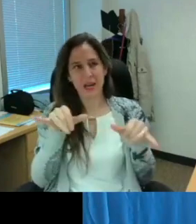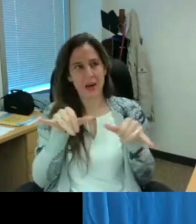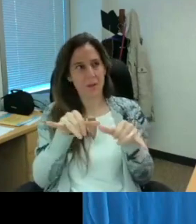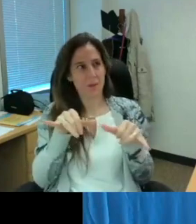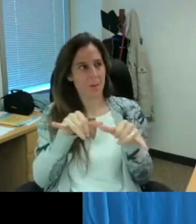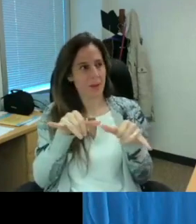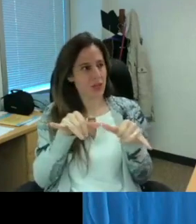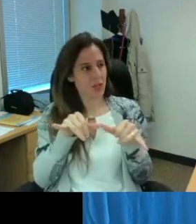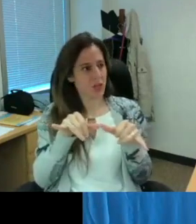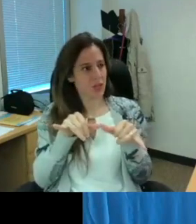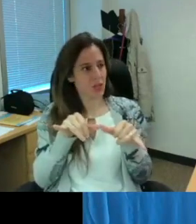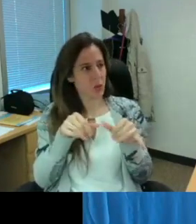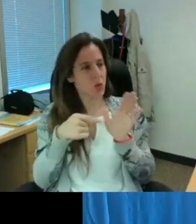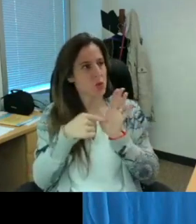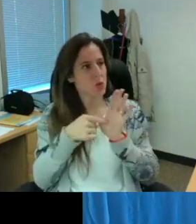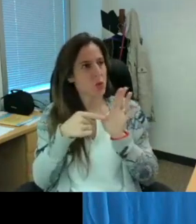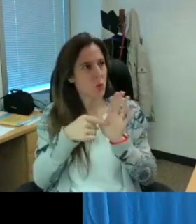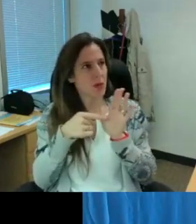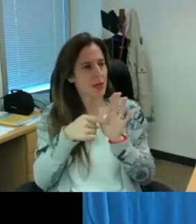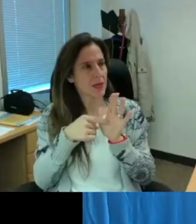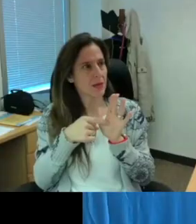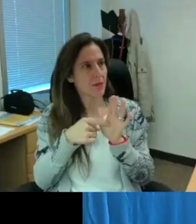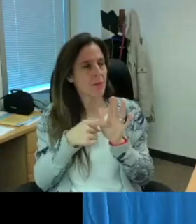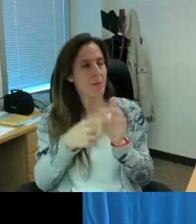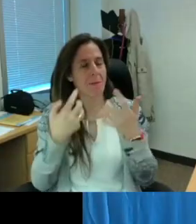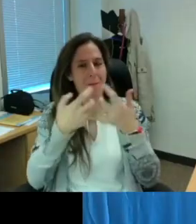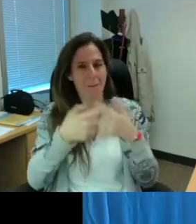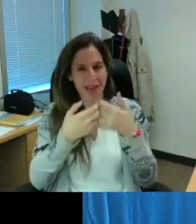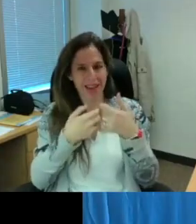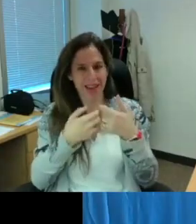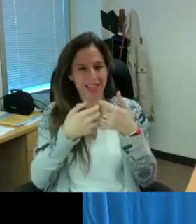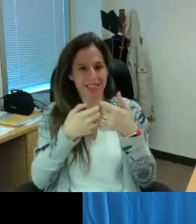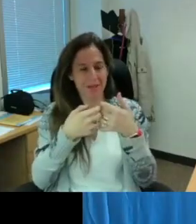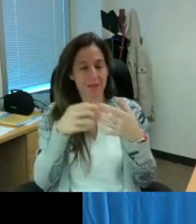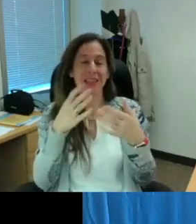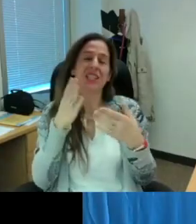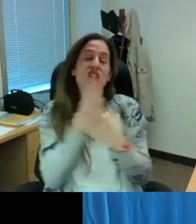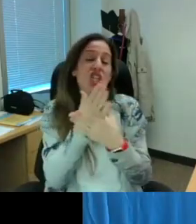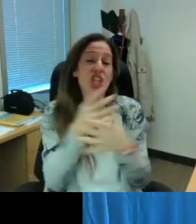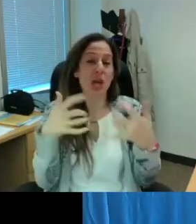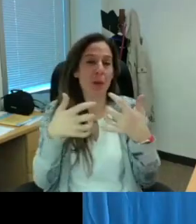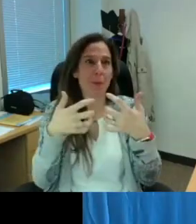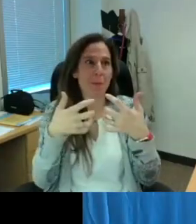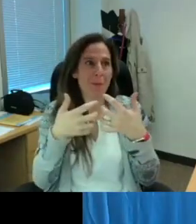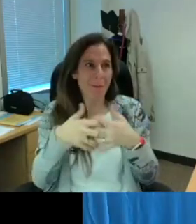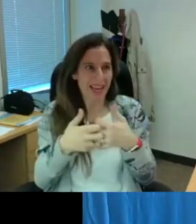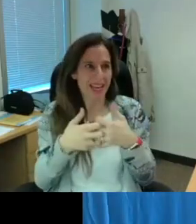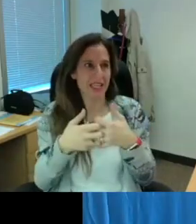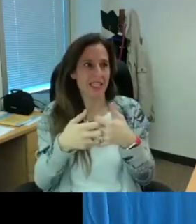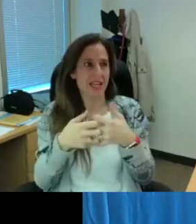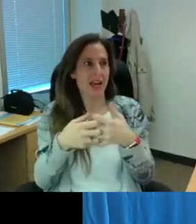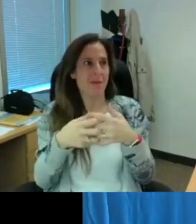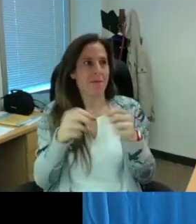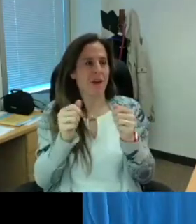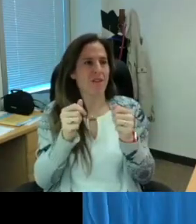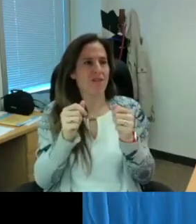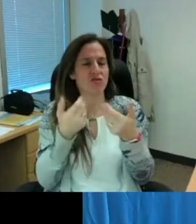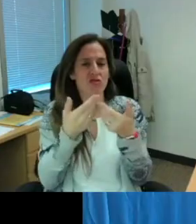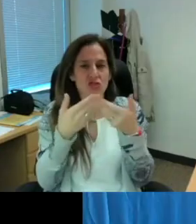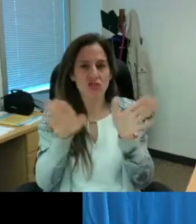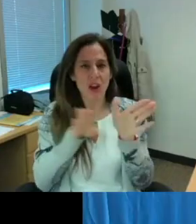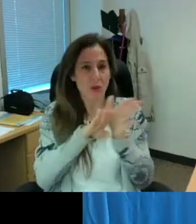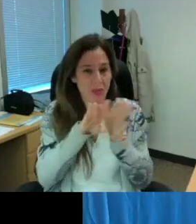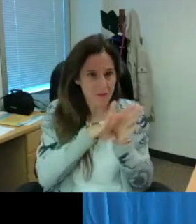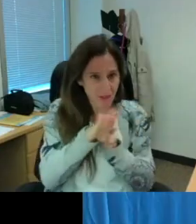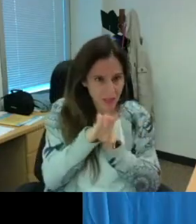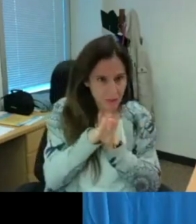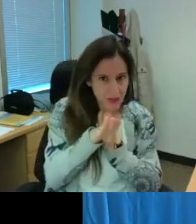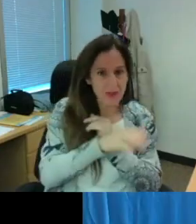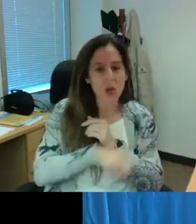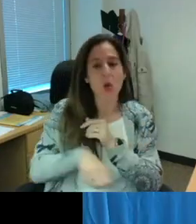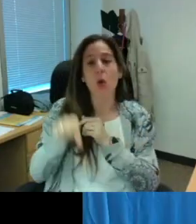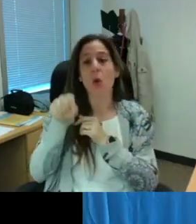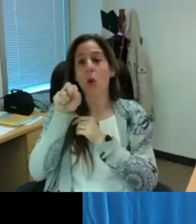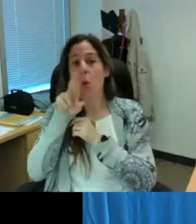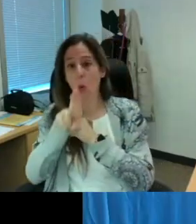talk is that me measure showing a shared mechanism of general